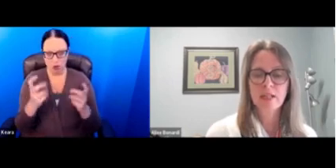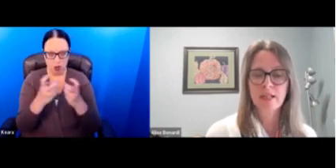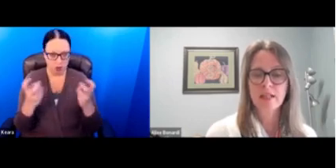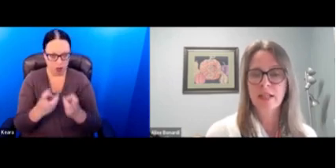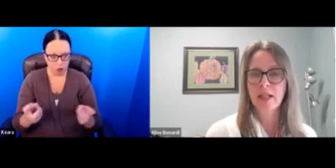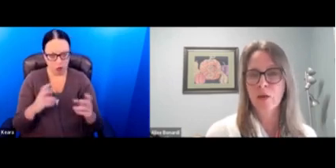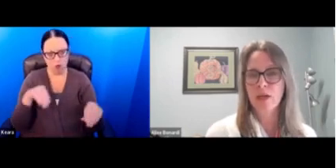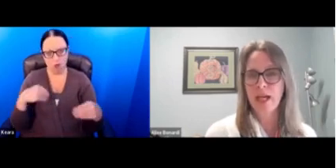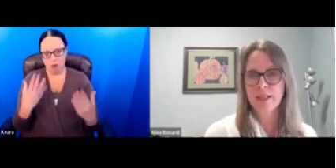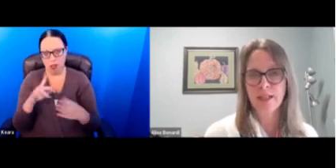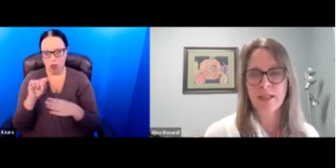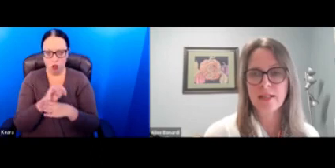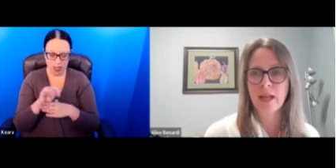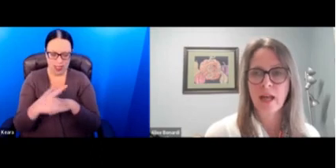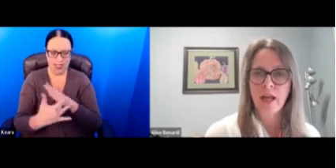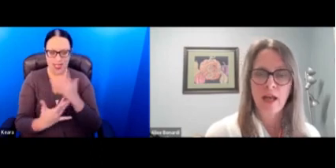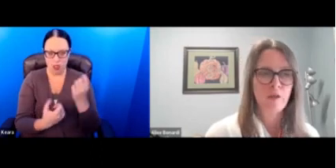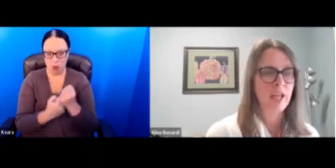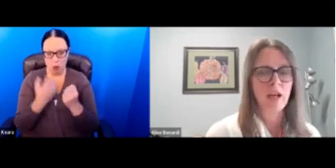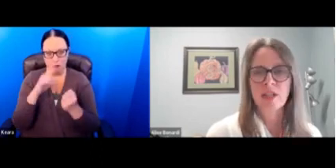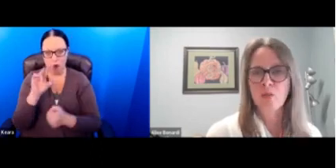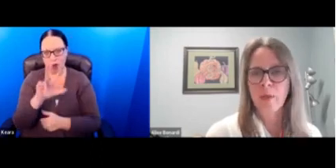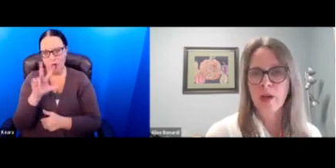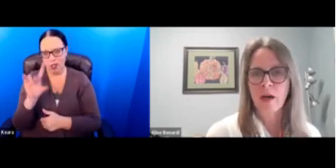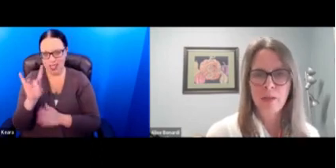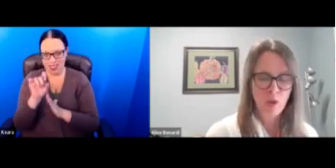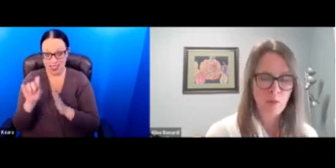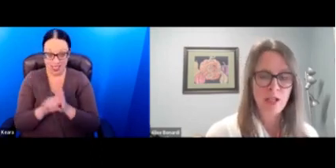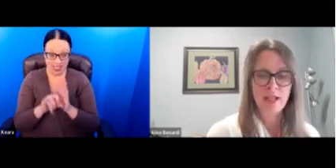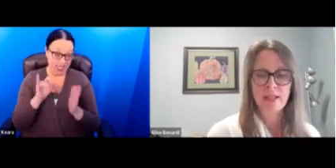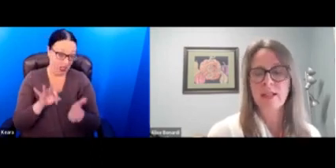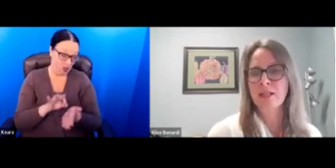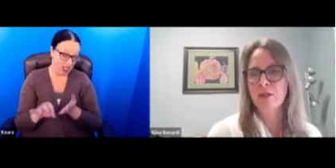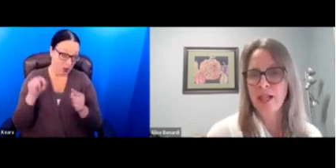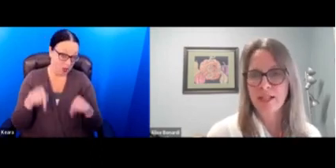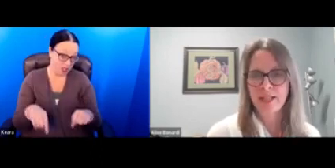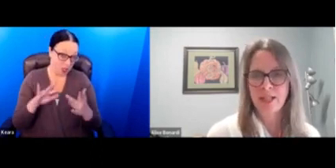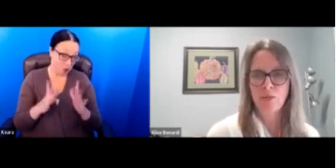assistance in 38 states. And if we count this webinar, I probably is at least 38 states